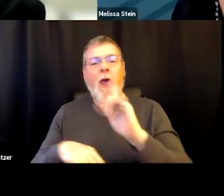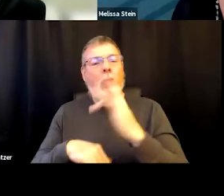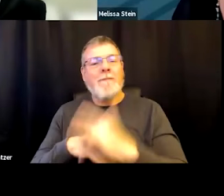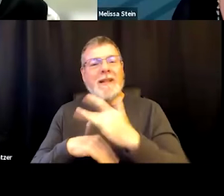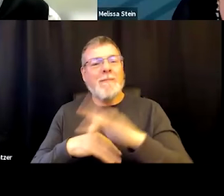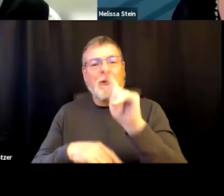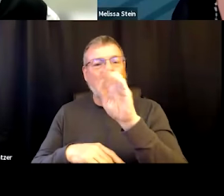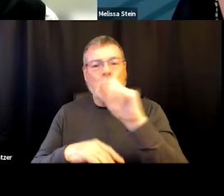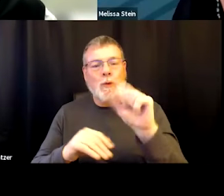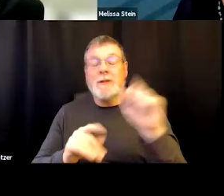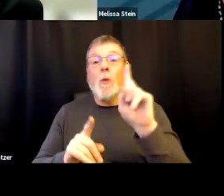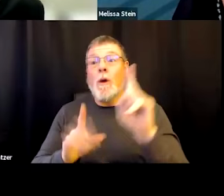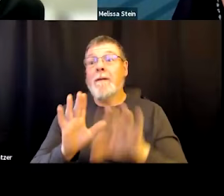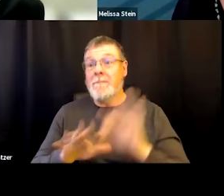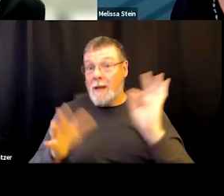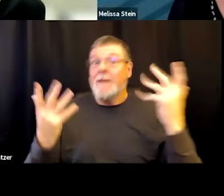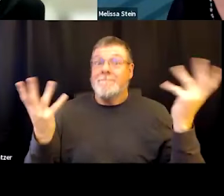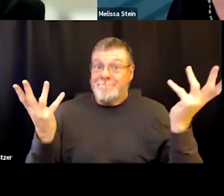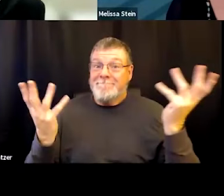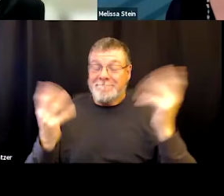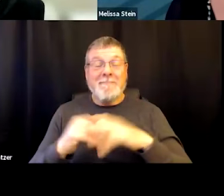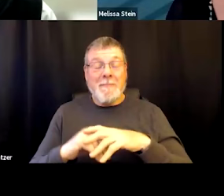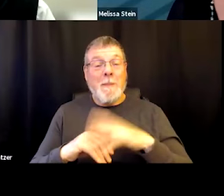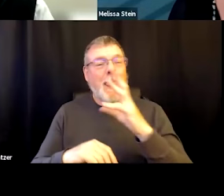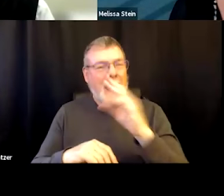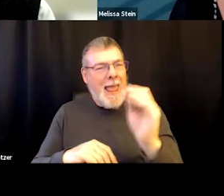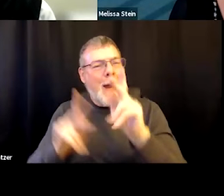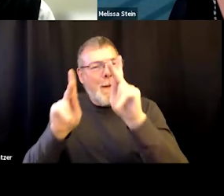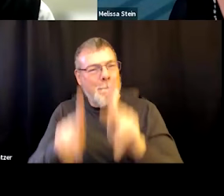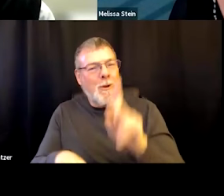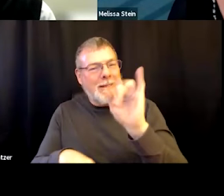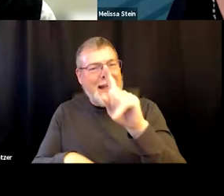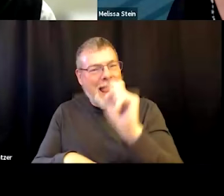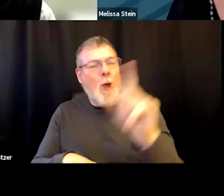and where can we find them? So, and someone did ask where can we find them?